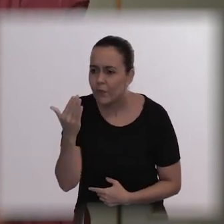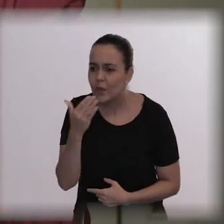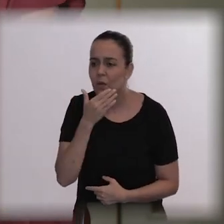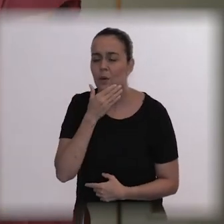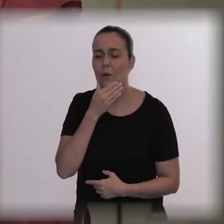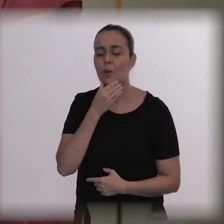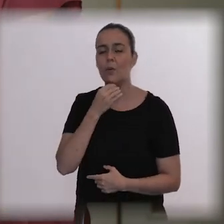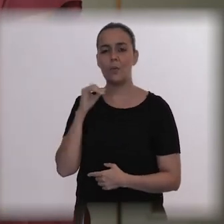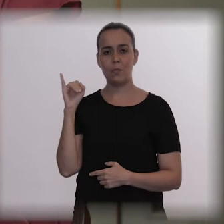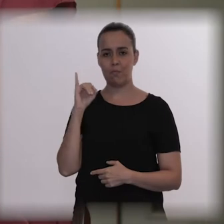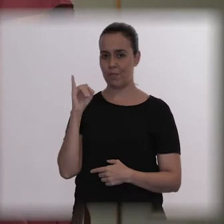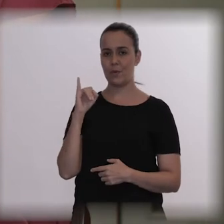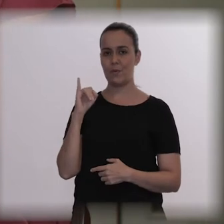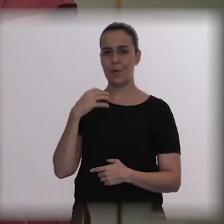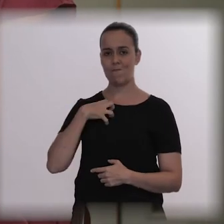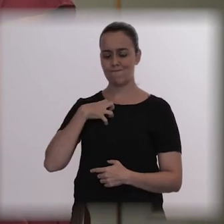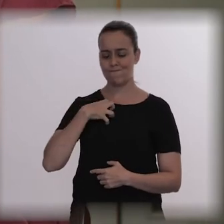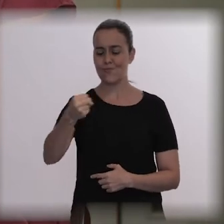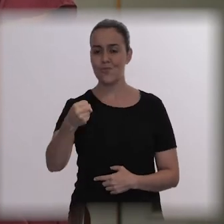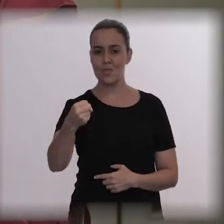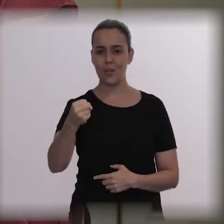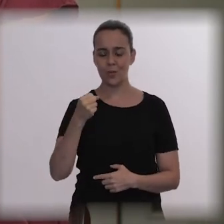which is horrible to say, people feel stunned,